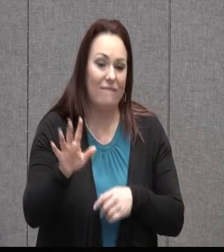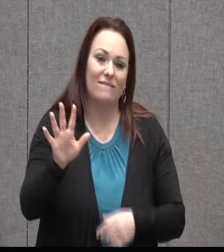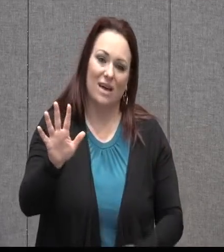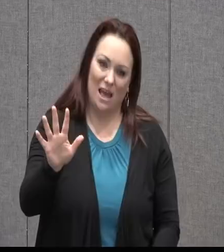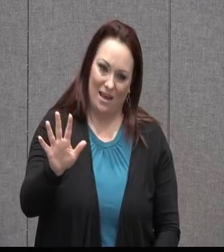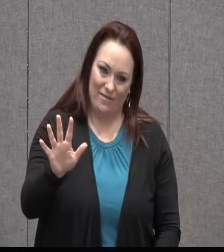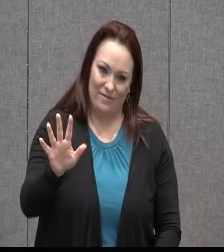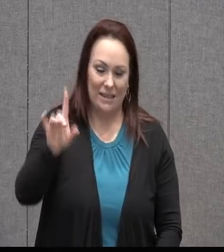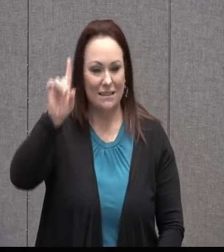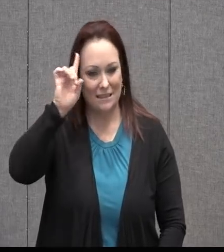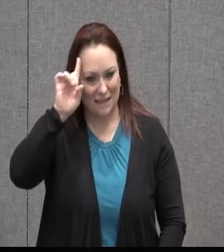Five.